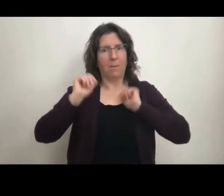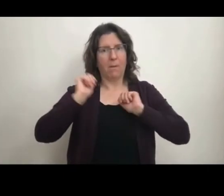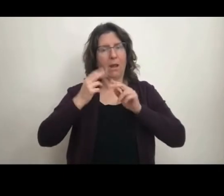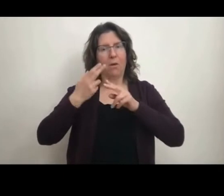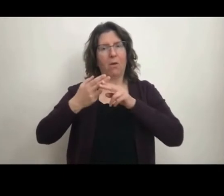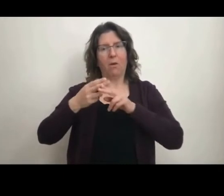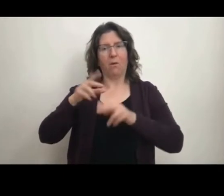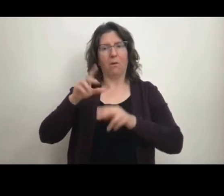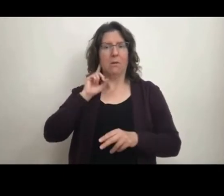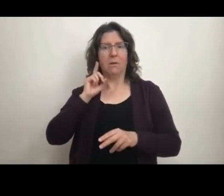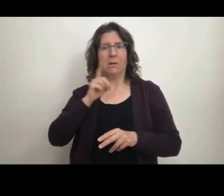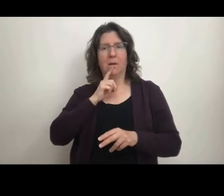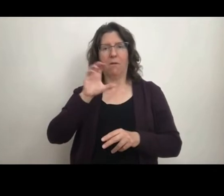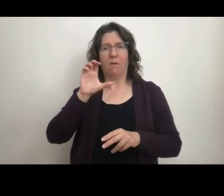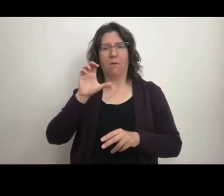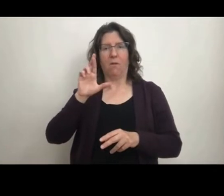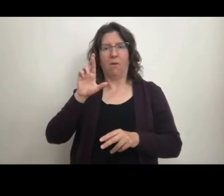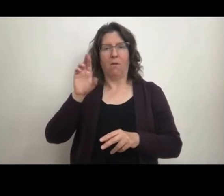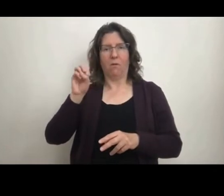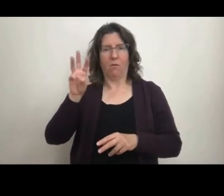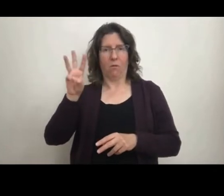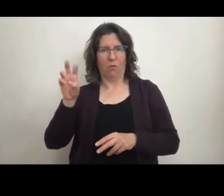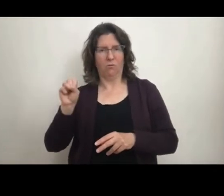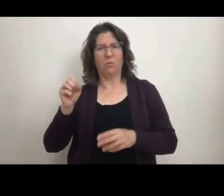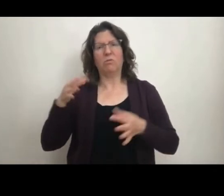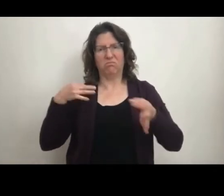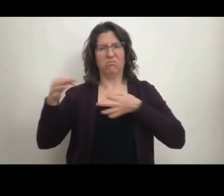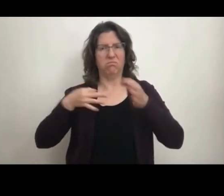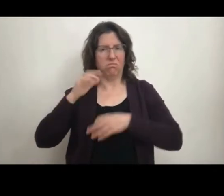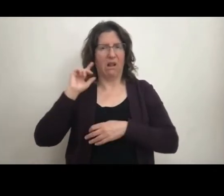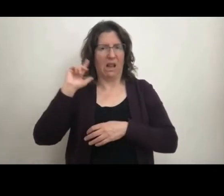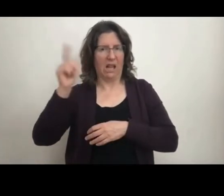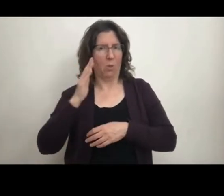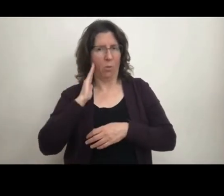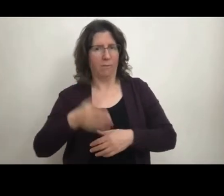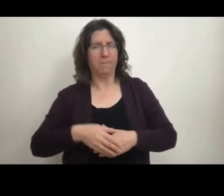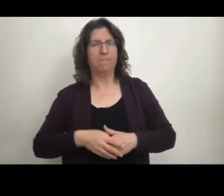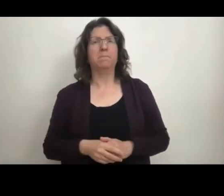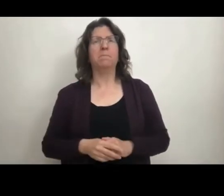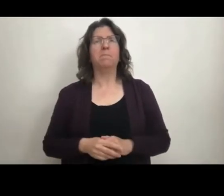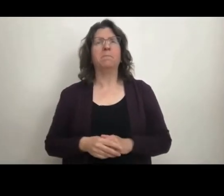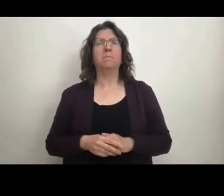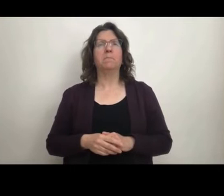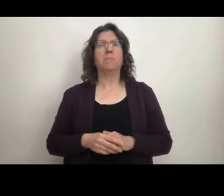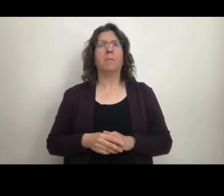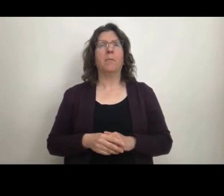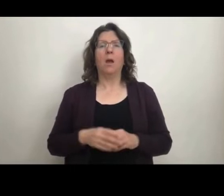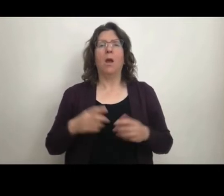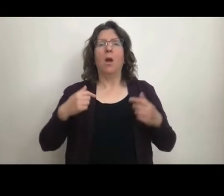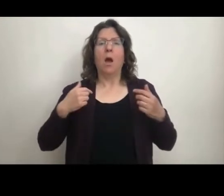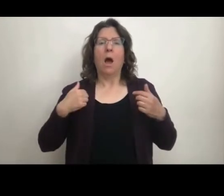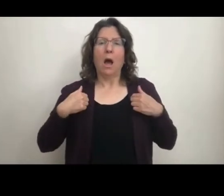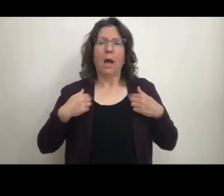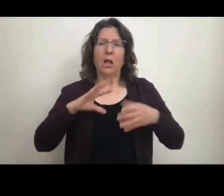We, the whole class, developed the play "Deaf Crows" . . . which I'll explain in more detail later.